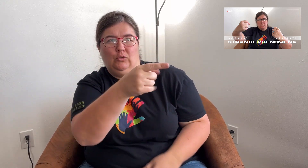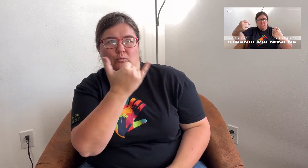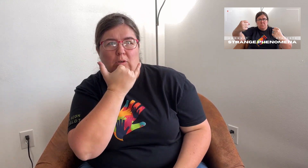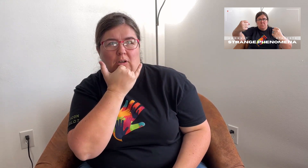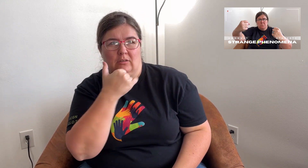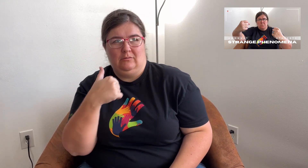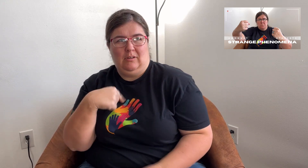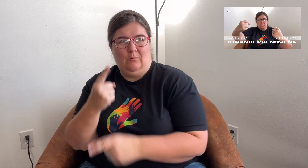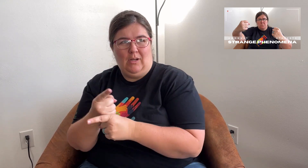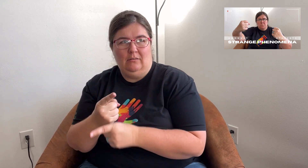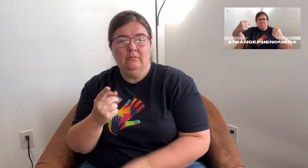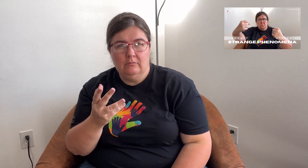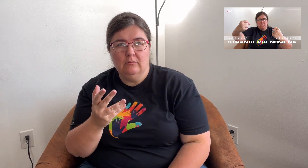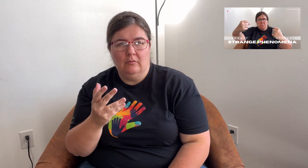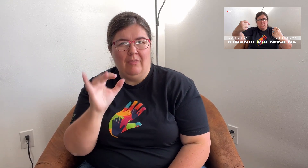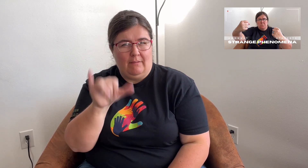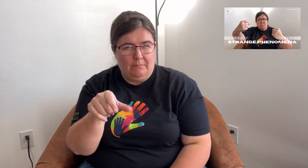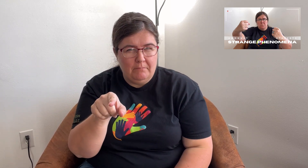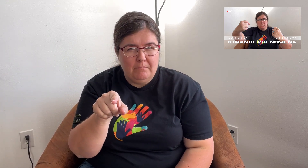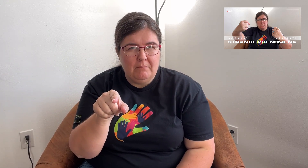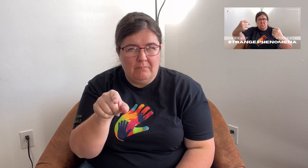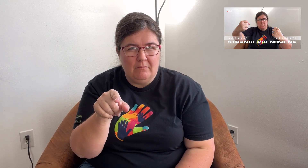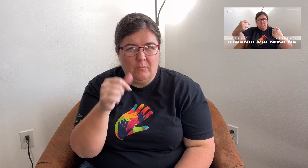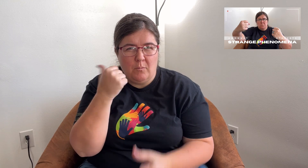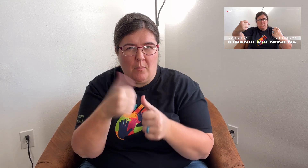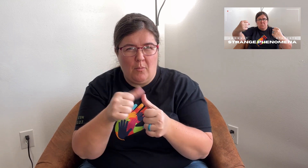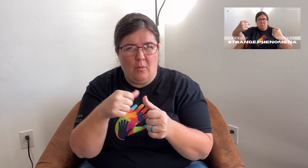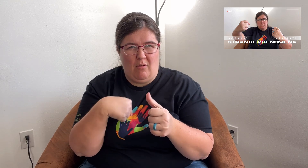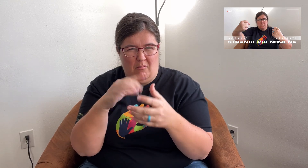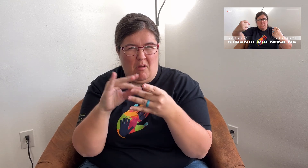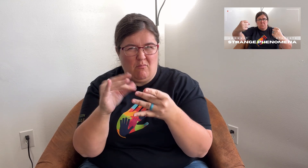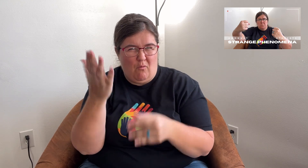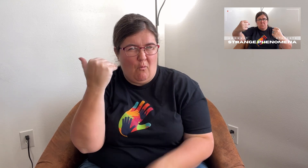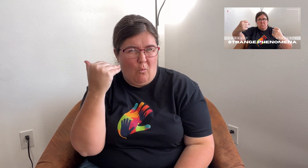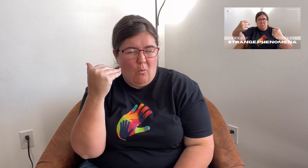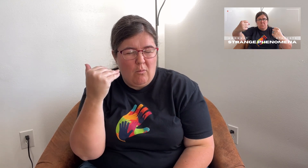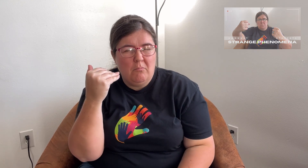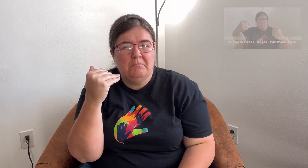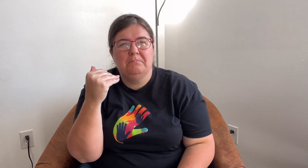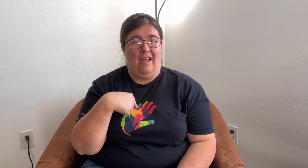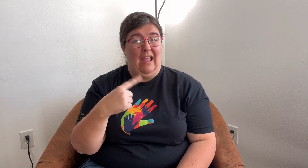you're wrong and I'm right." Remember how I mentioned that?